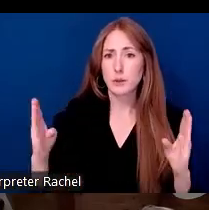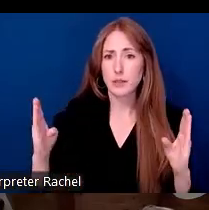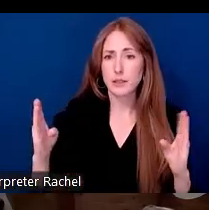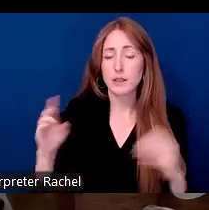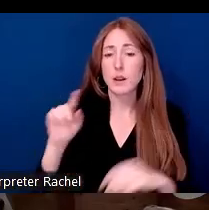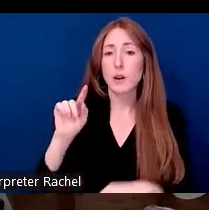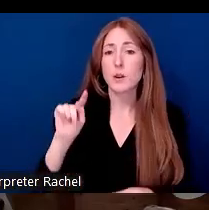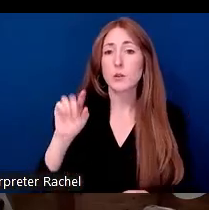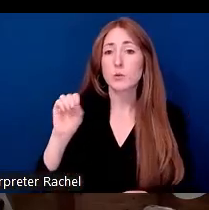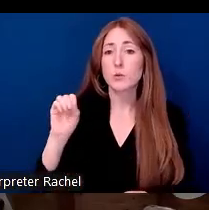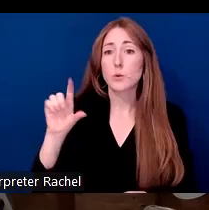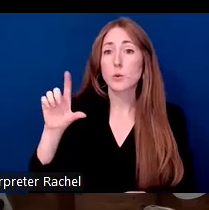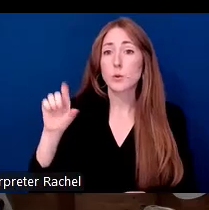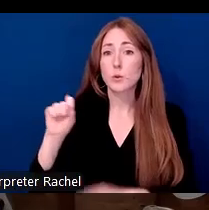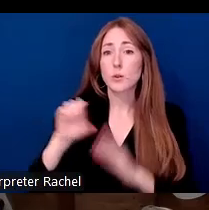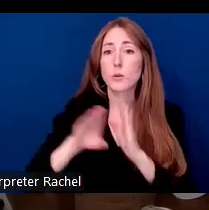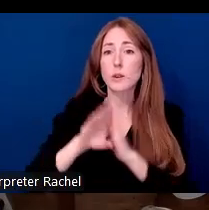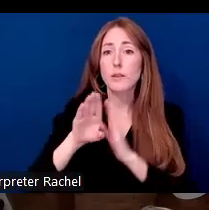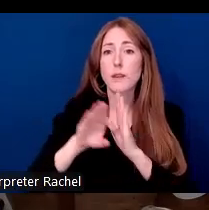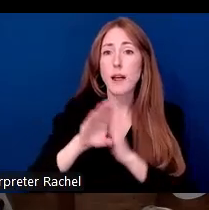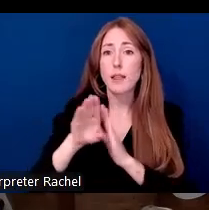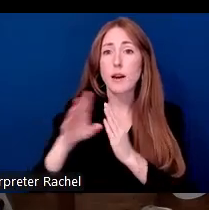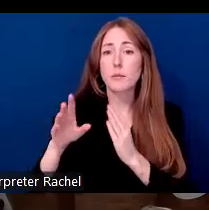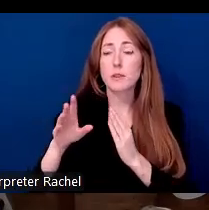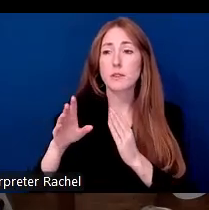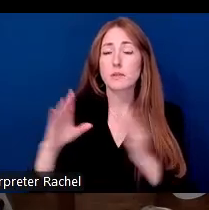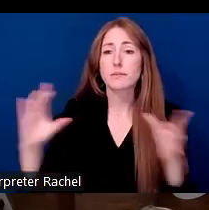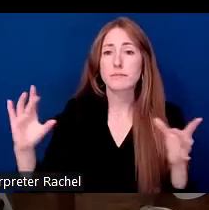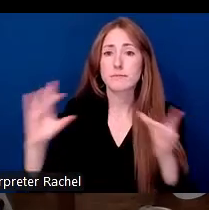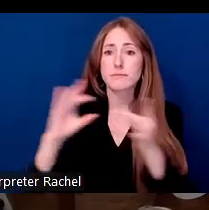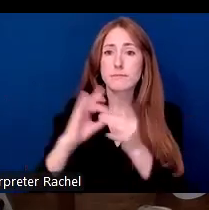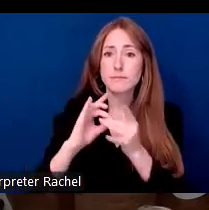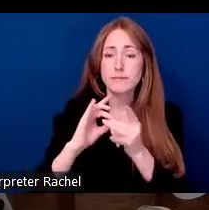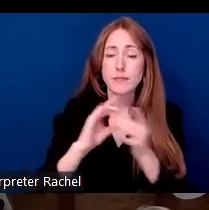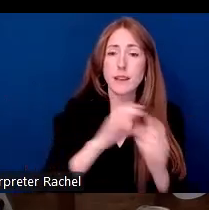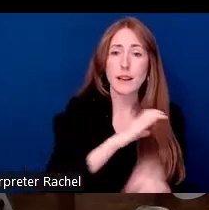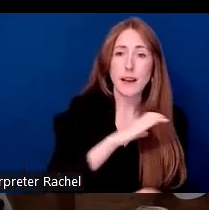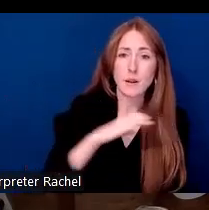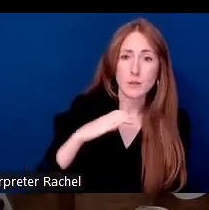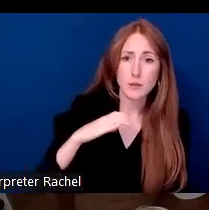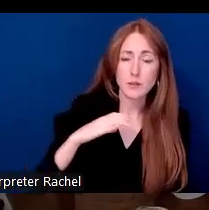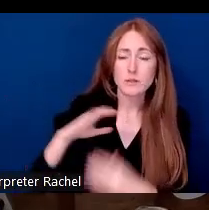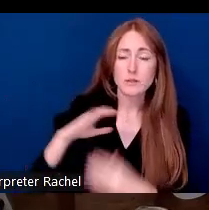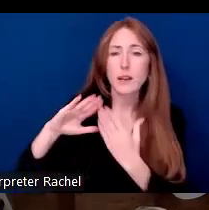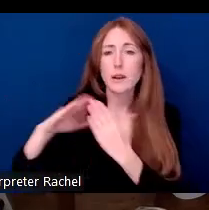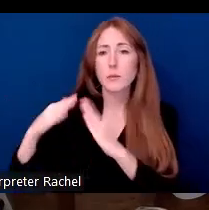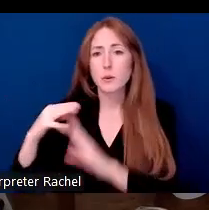research community members and by the guiding council, and in total we were able to engage